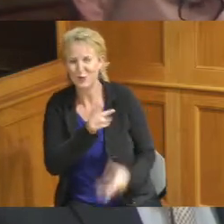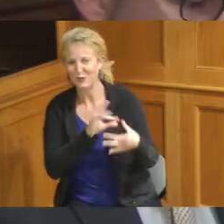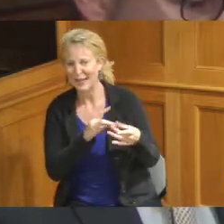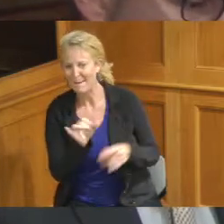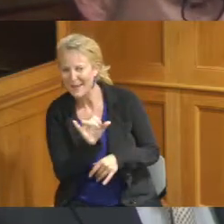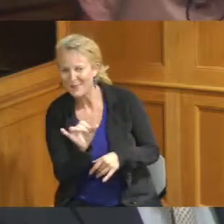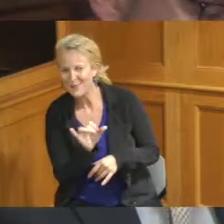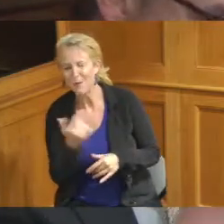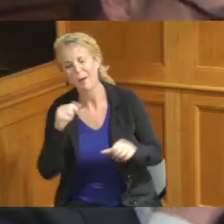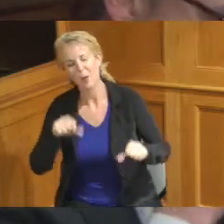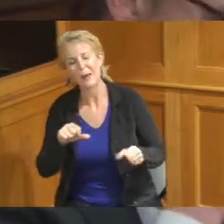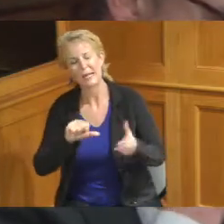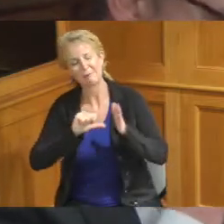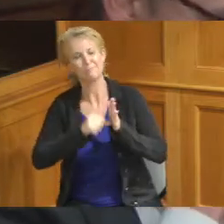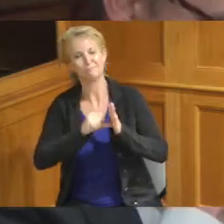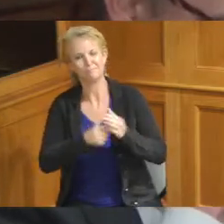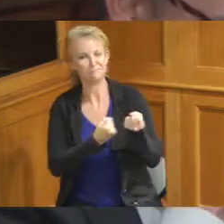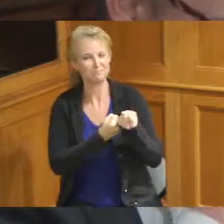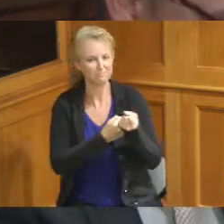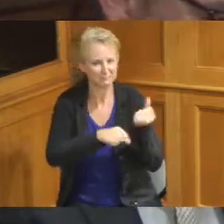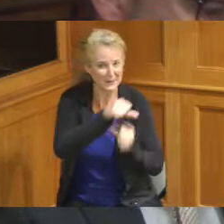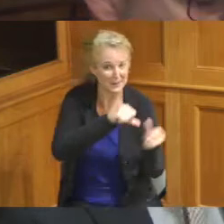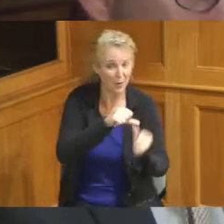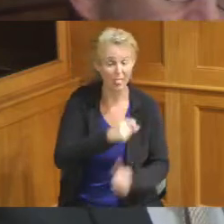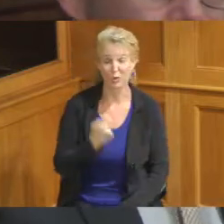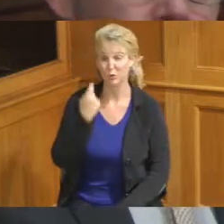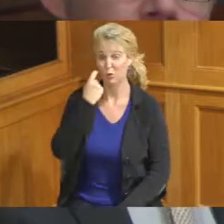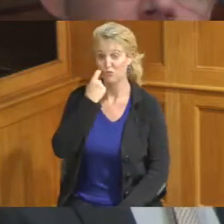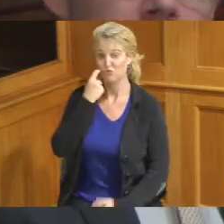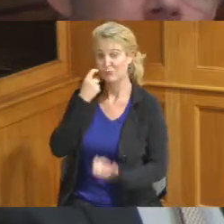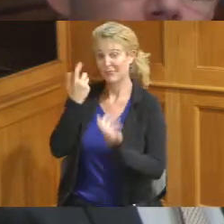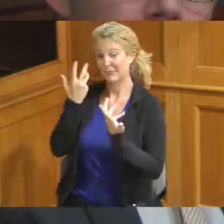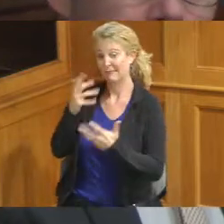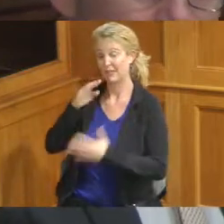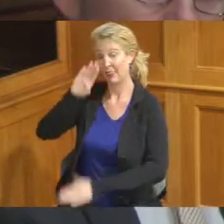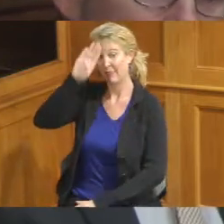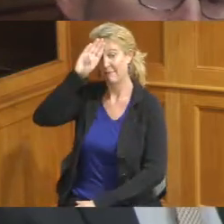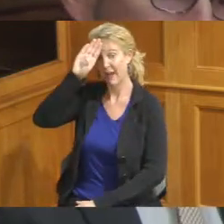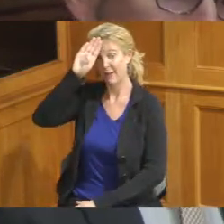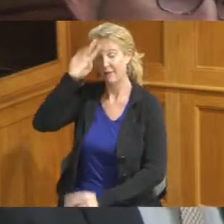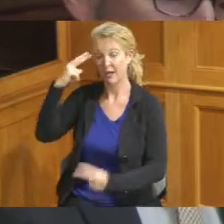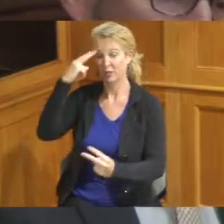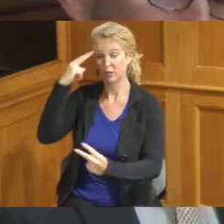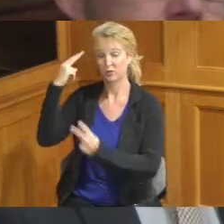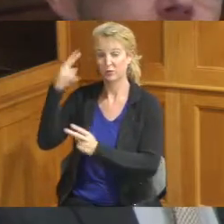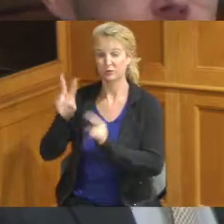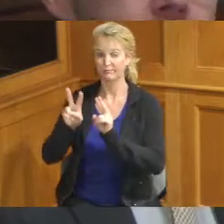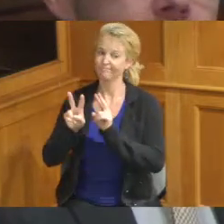amplify one another so we all just got back from the Firefighters Memorial an annual event that is